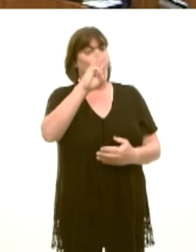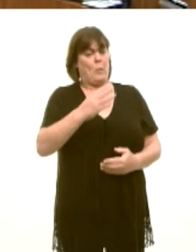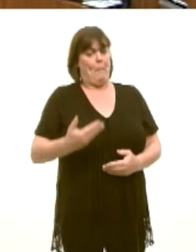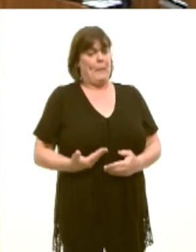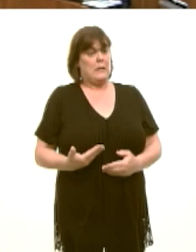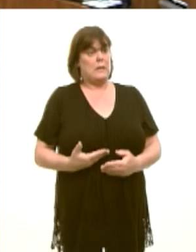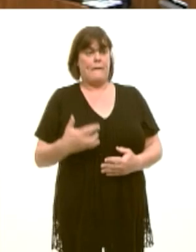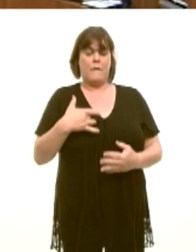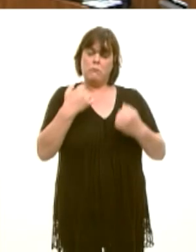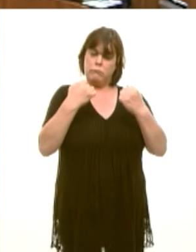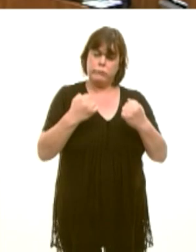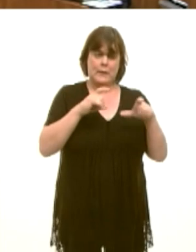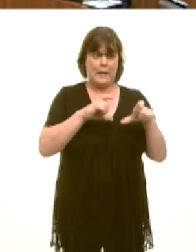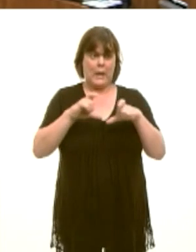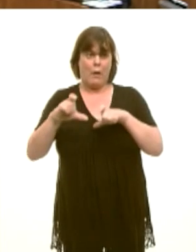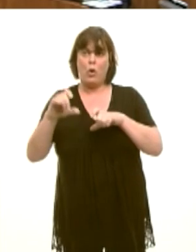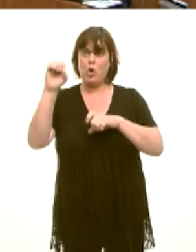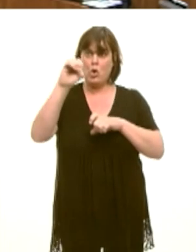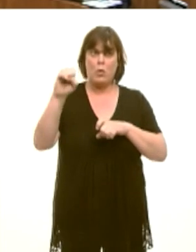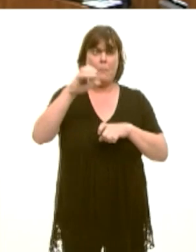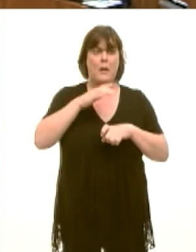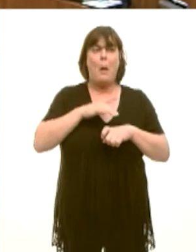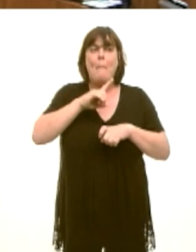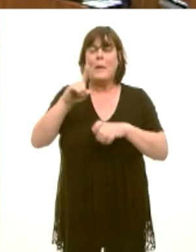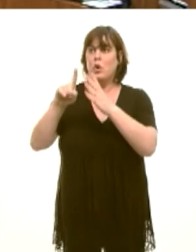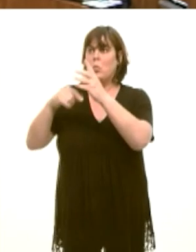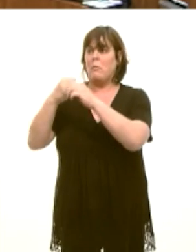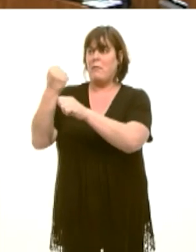within the European Union. Itís the UK Governmentís referendum, not ours, and itís for the UK